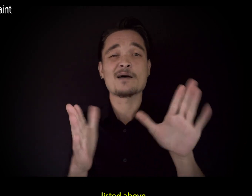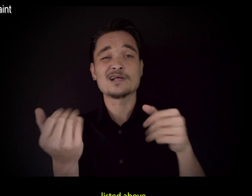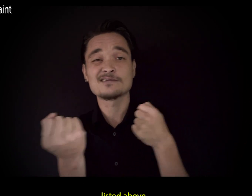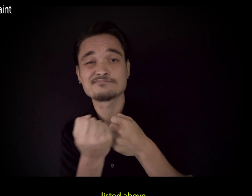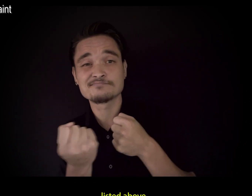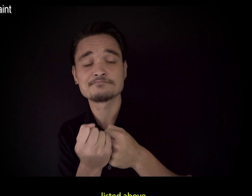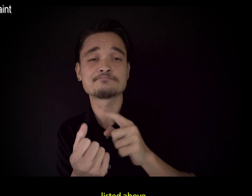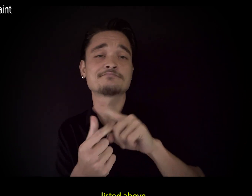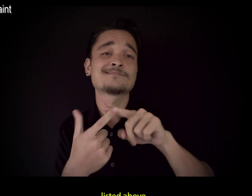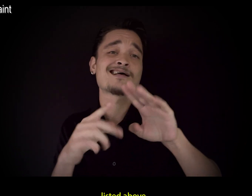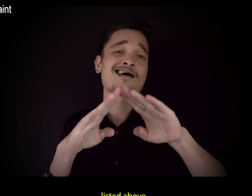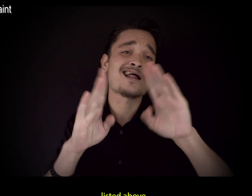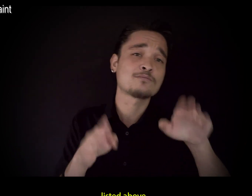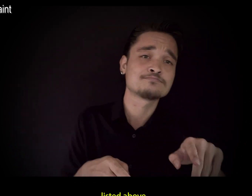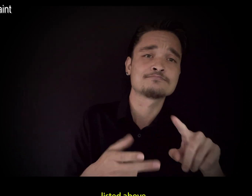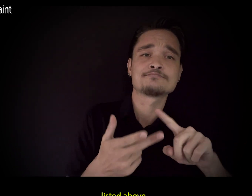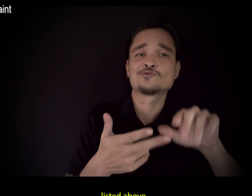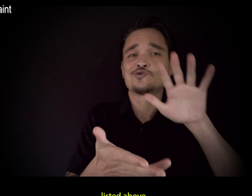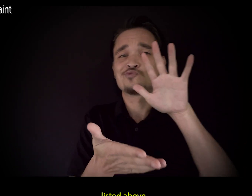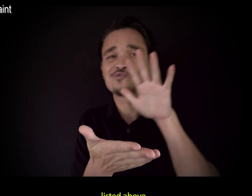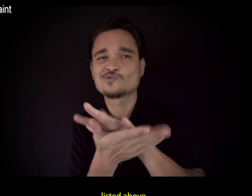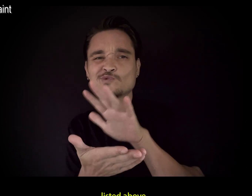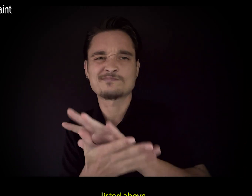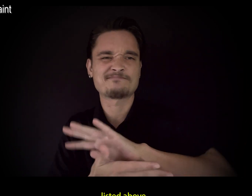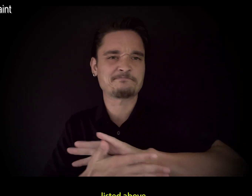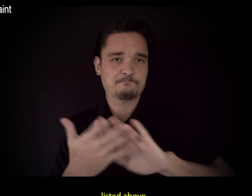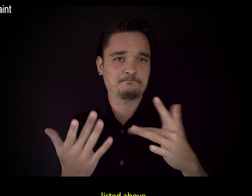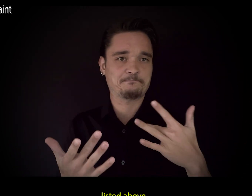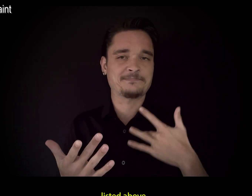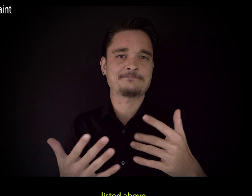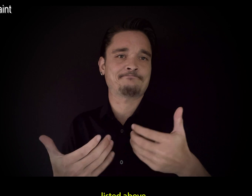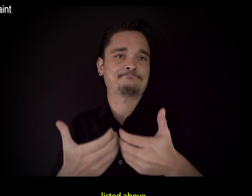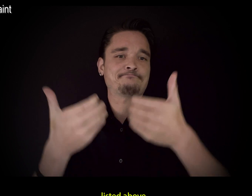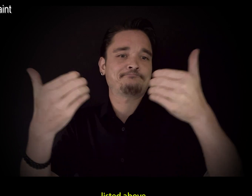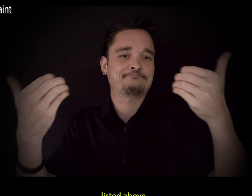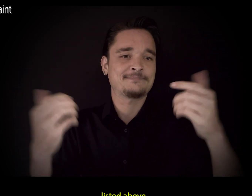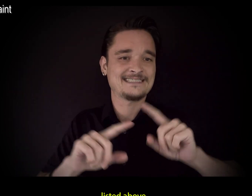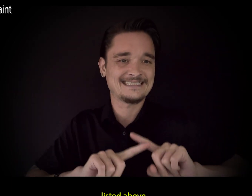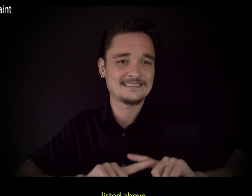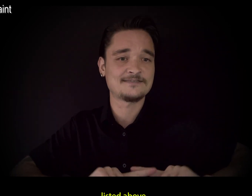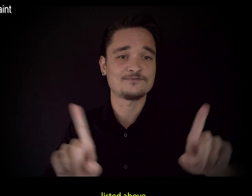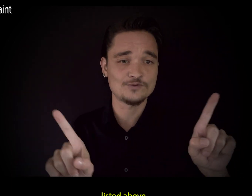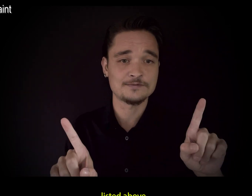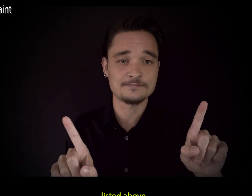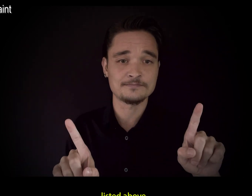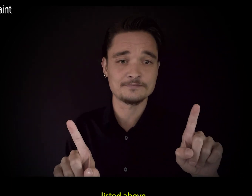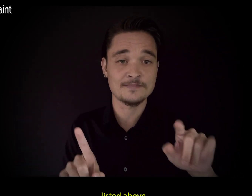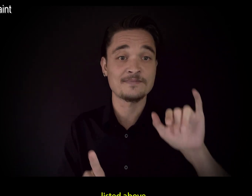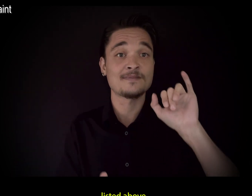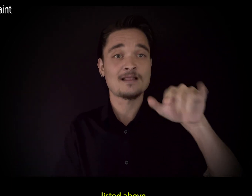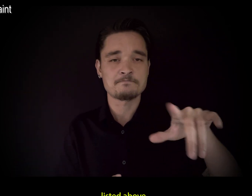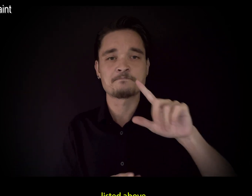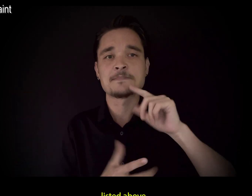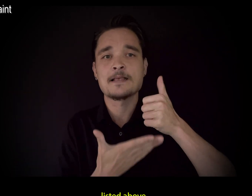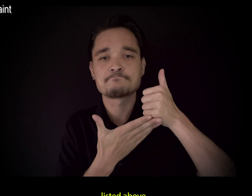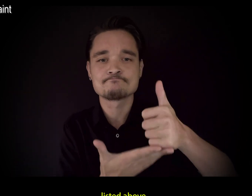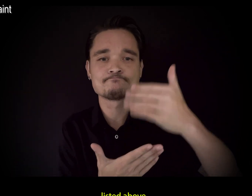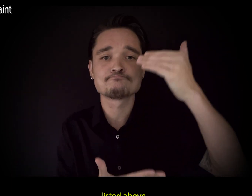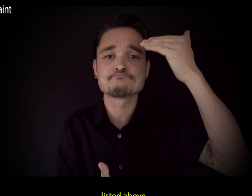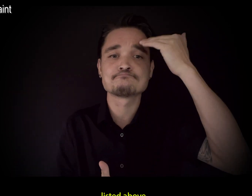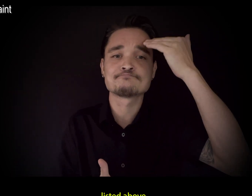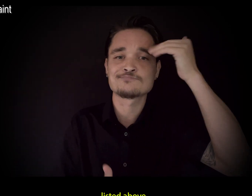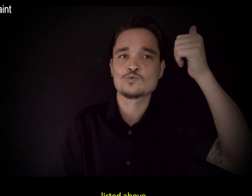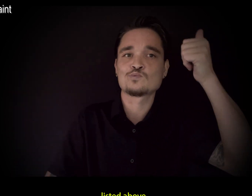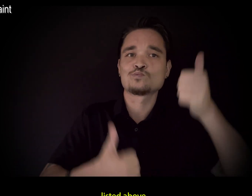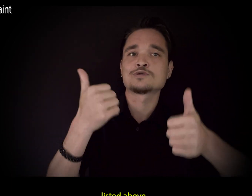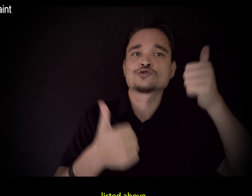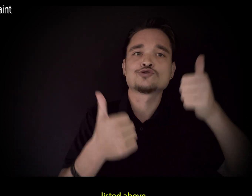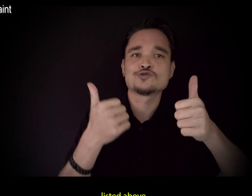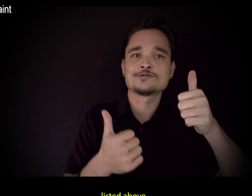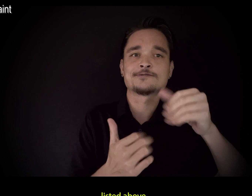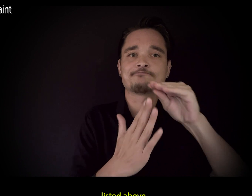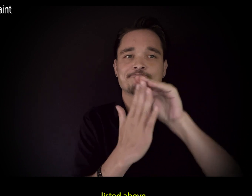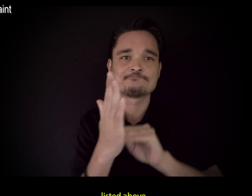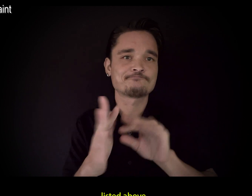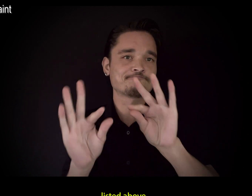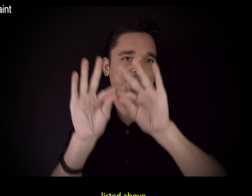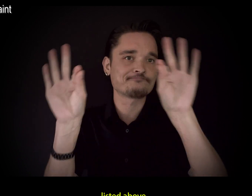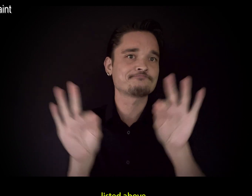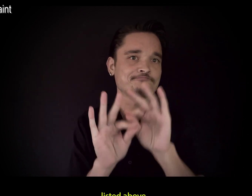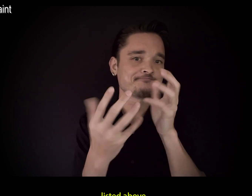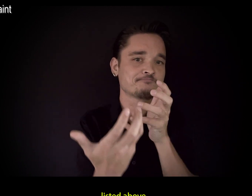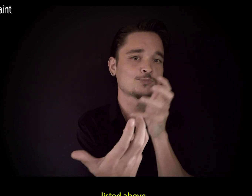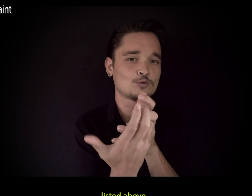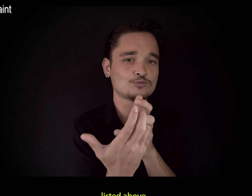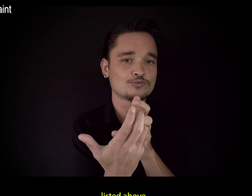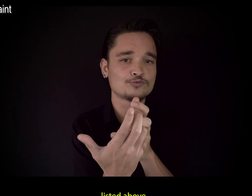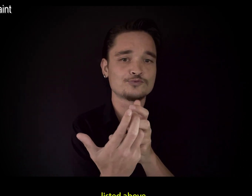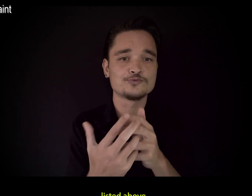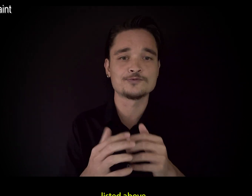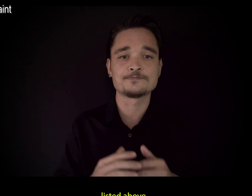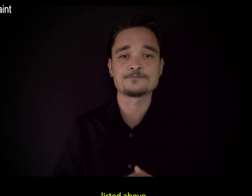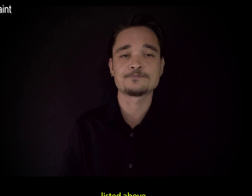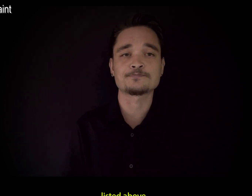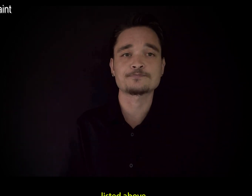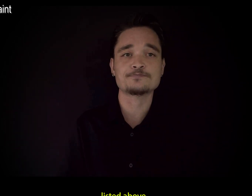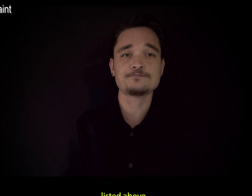listed above.